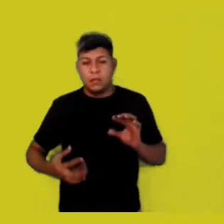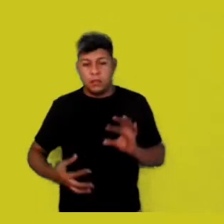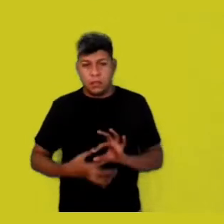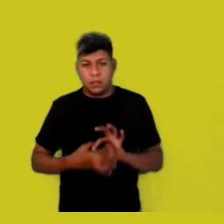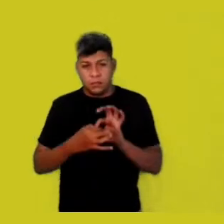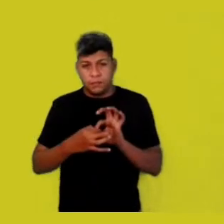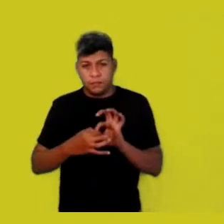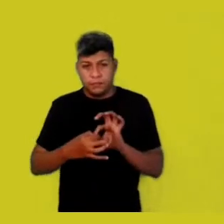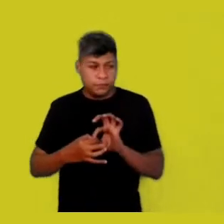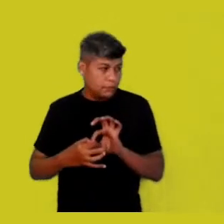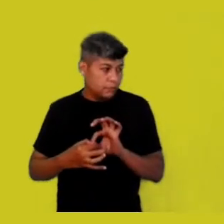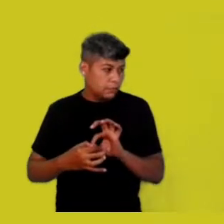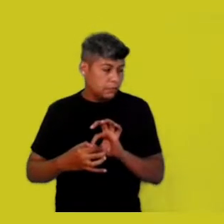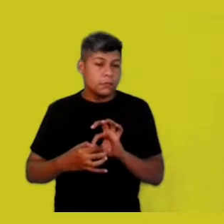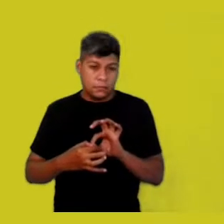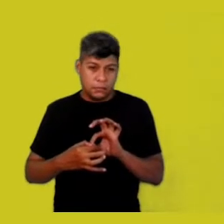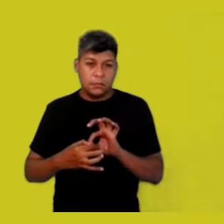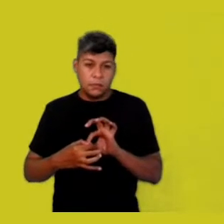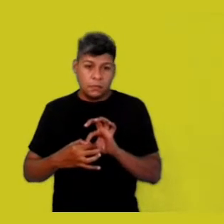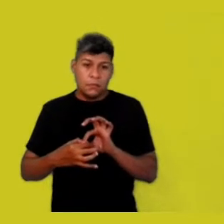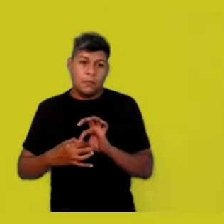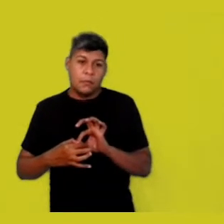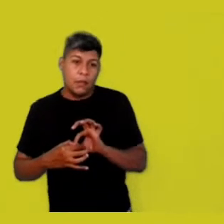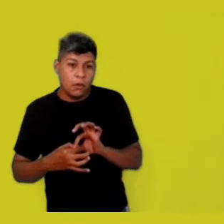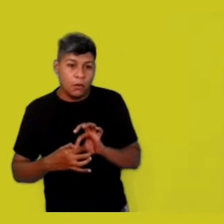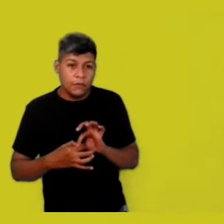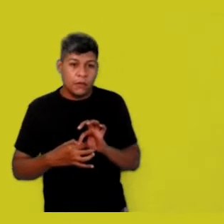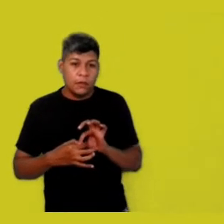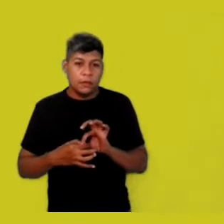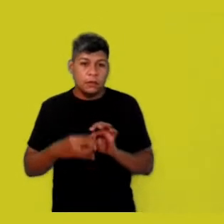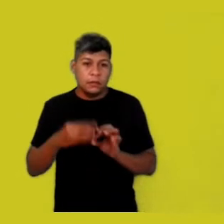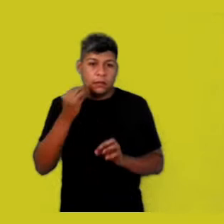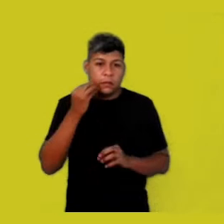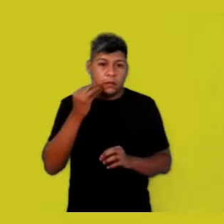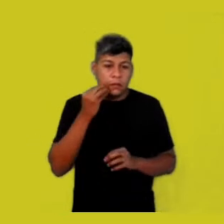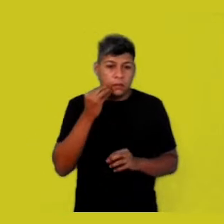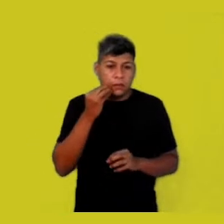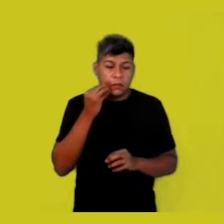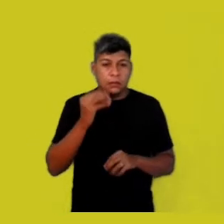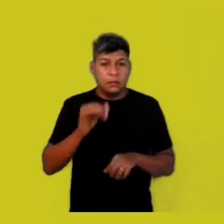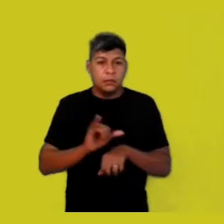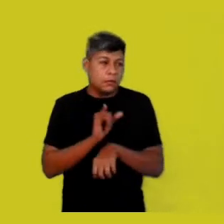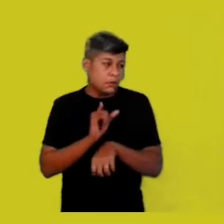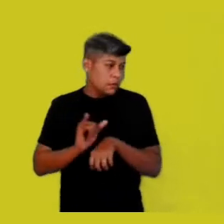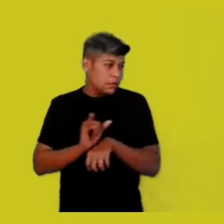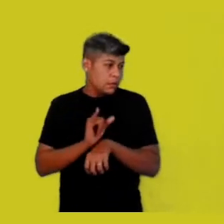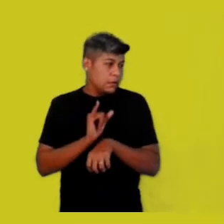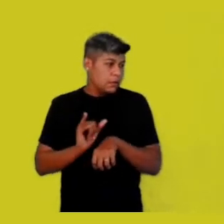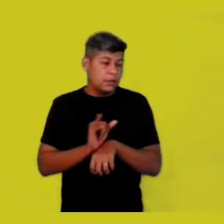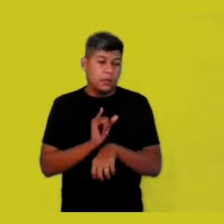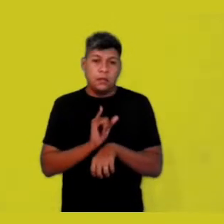But if we resource to a perspective of source, not necessarily.